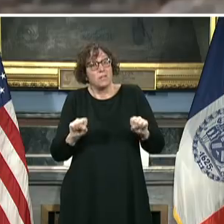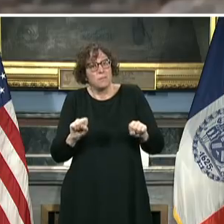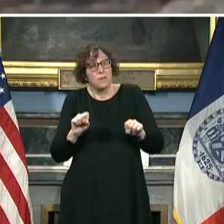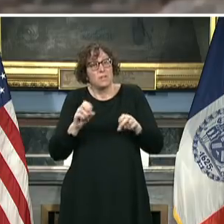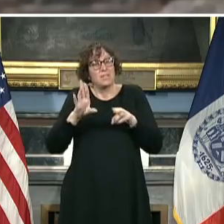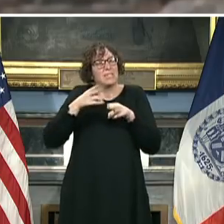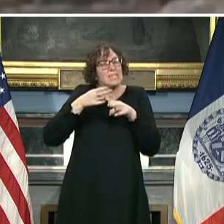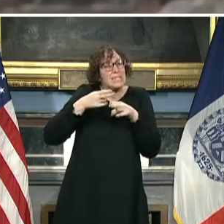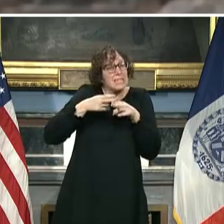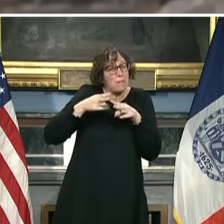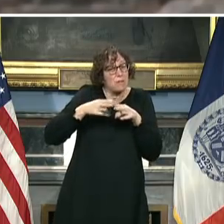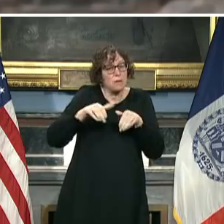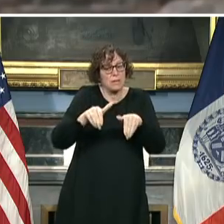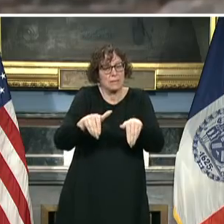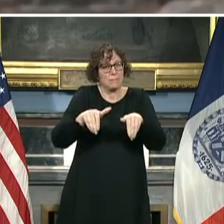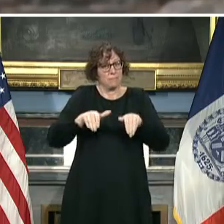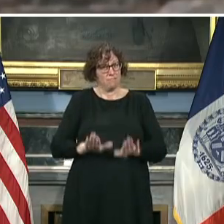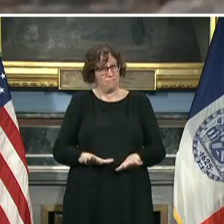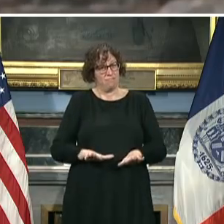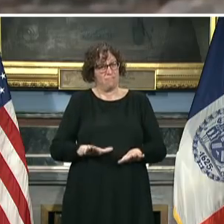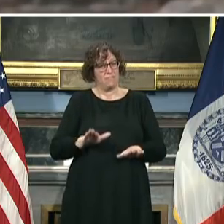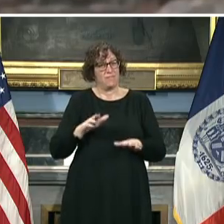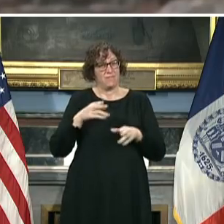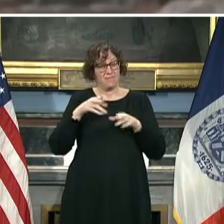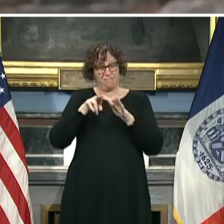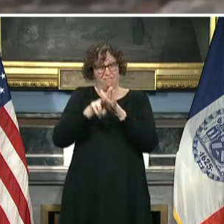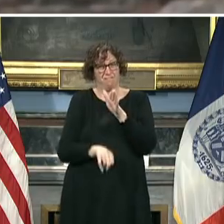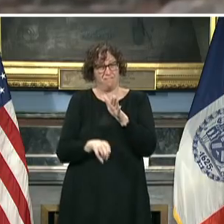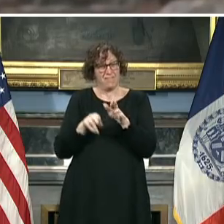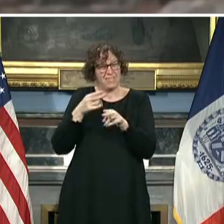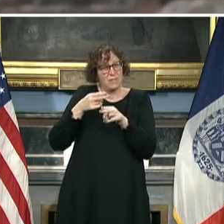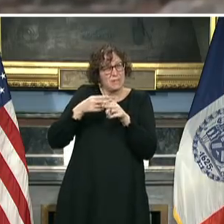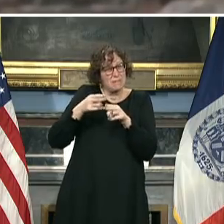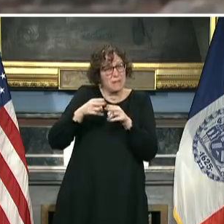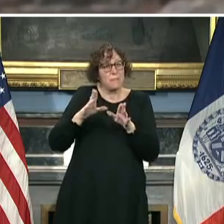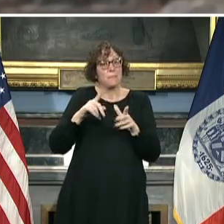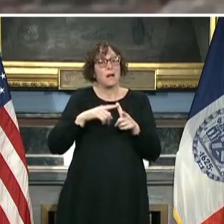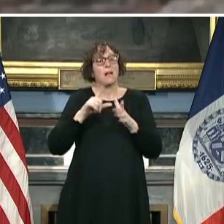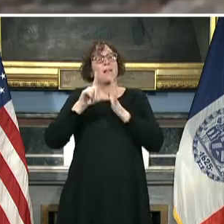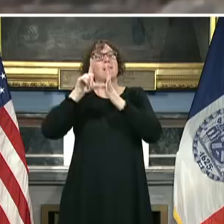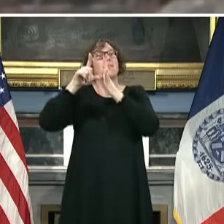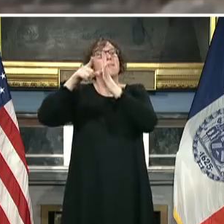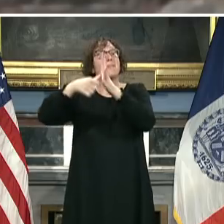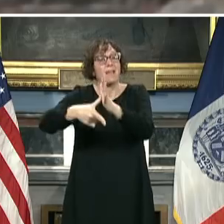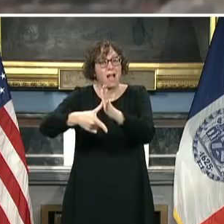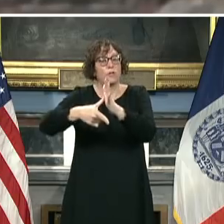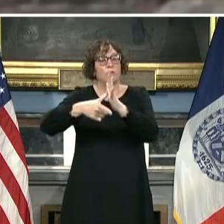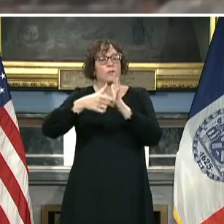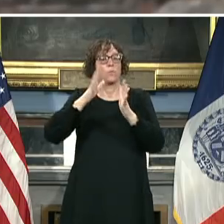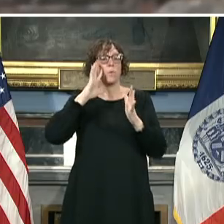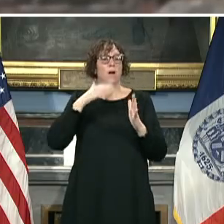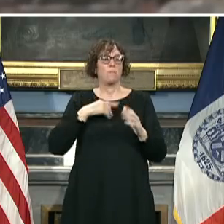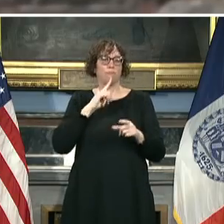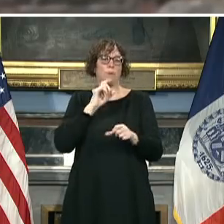TEMPORARY BURIALS, SO WE CAN THEN DEAL WITH EACH FAMILY LATER. BUT AGAIN, I'M